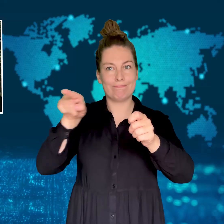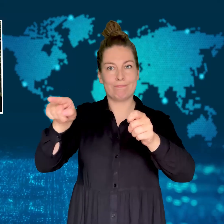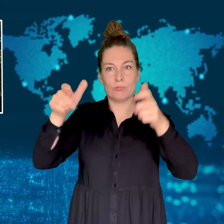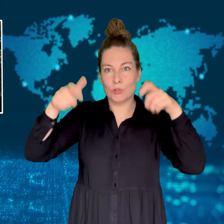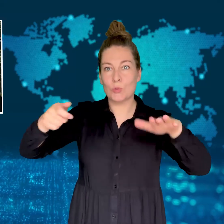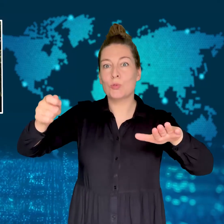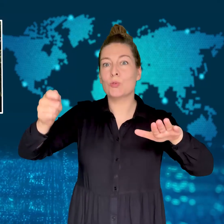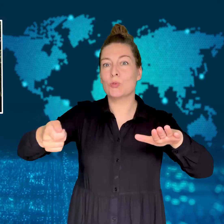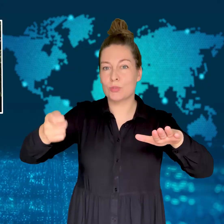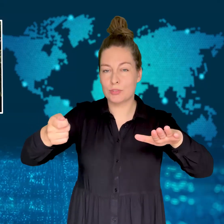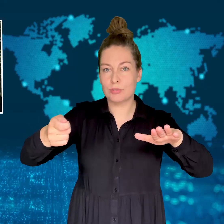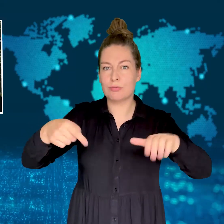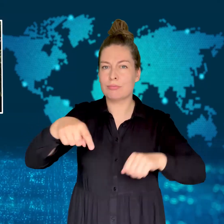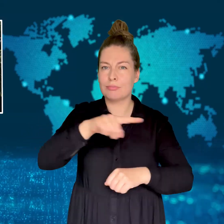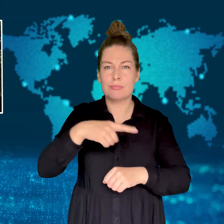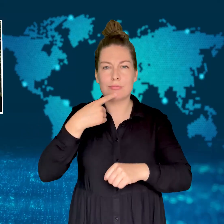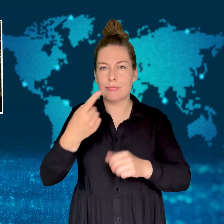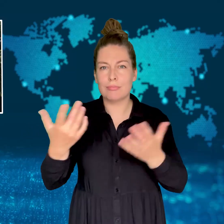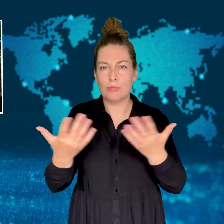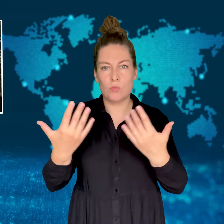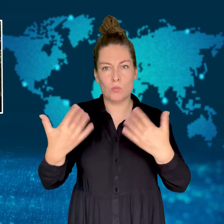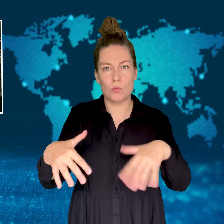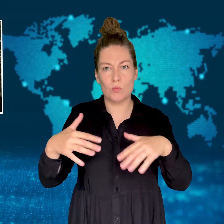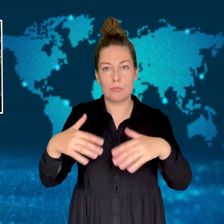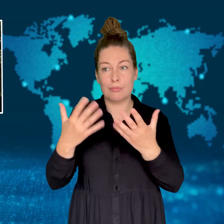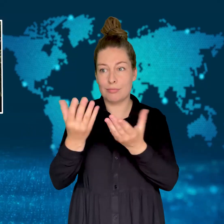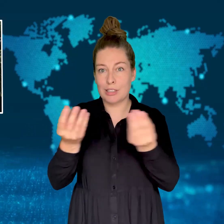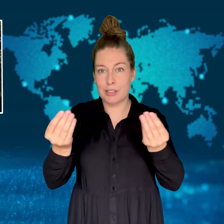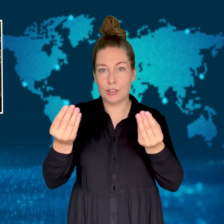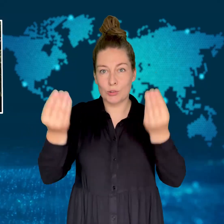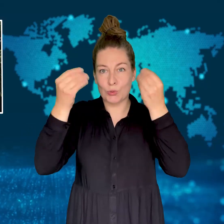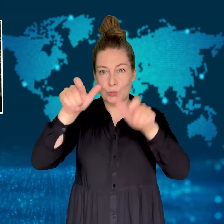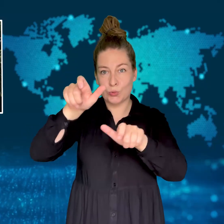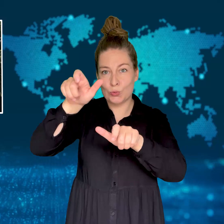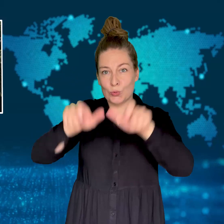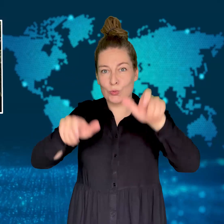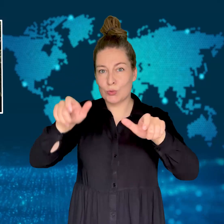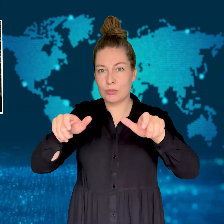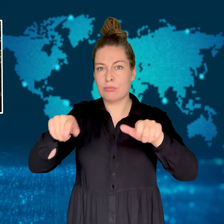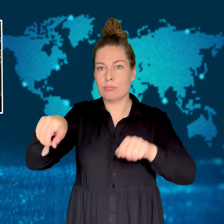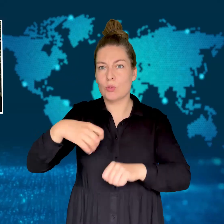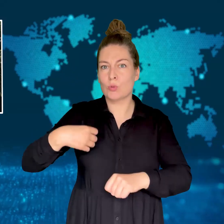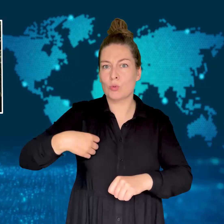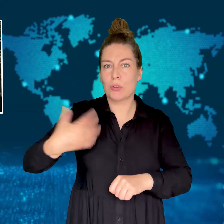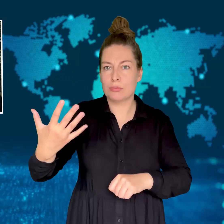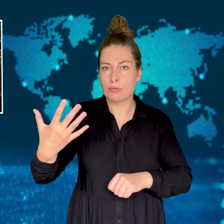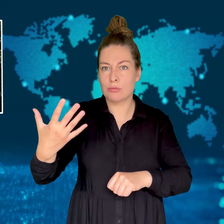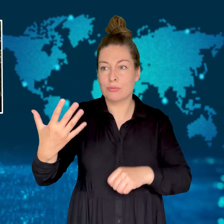represent as many as 15% of Harvard's admitted students.